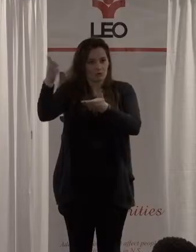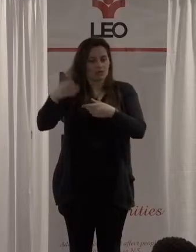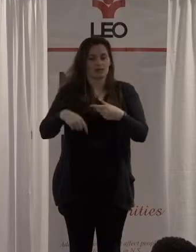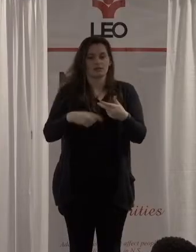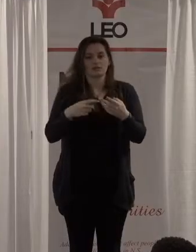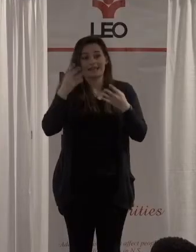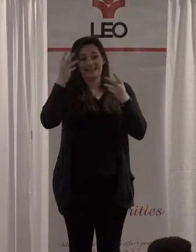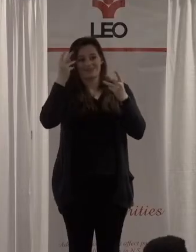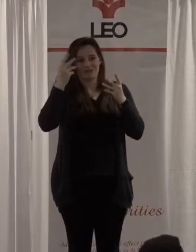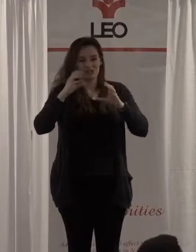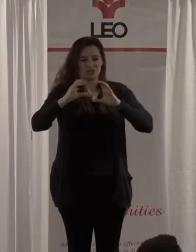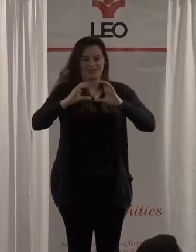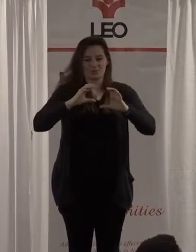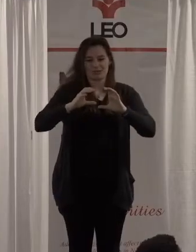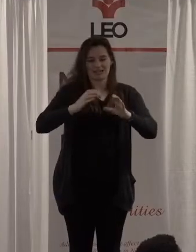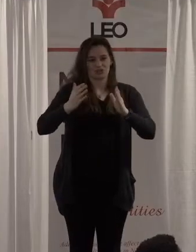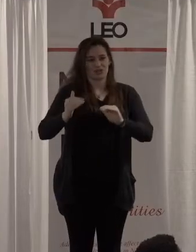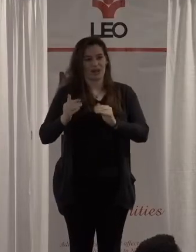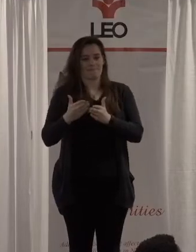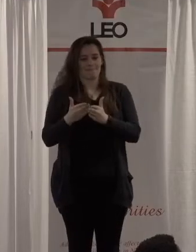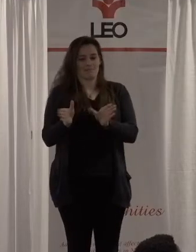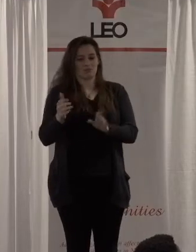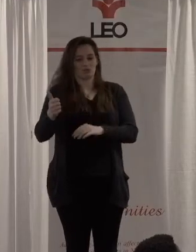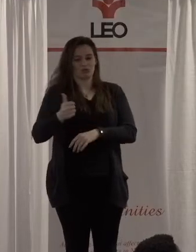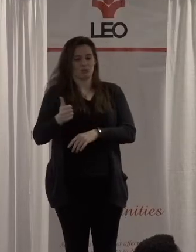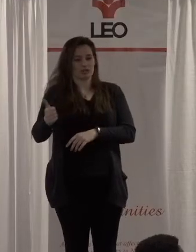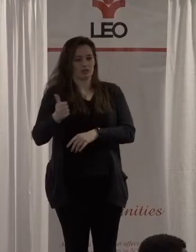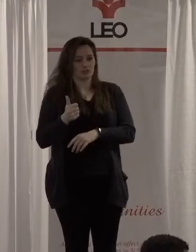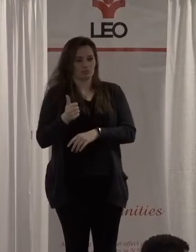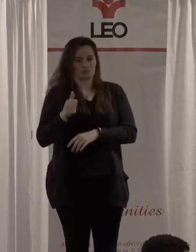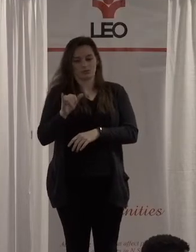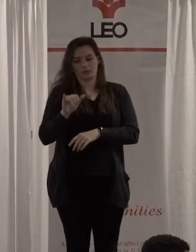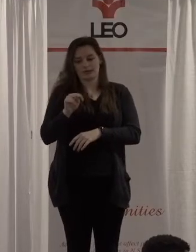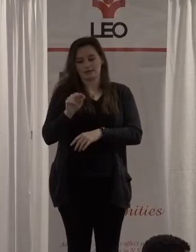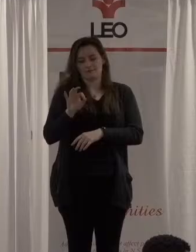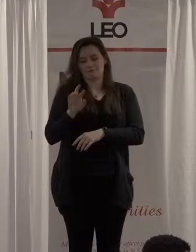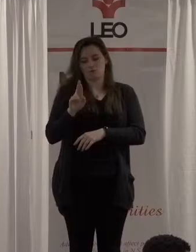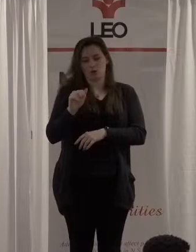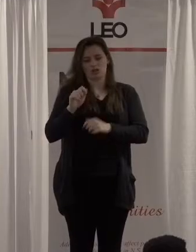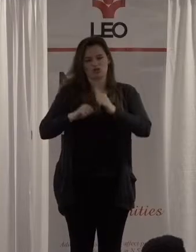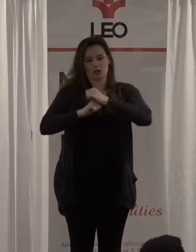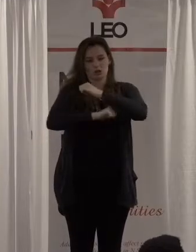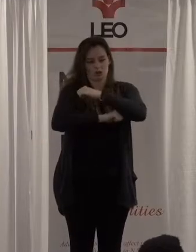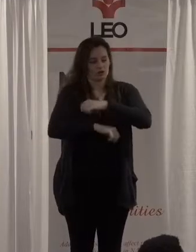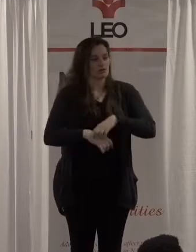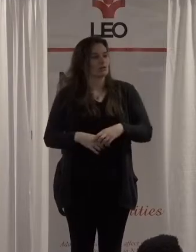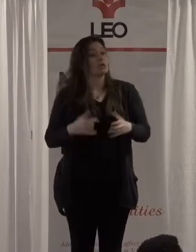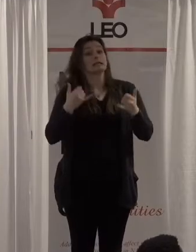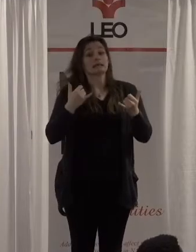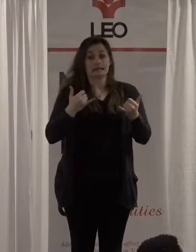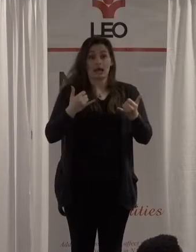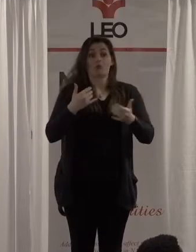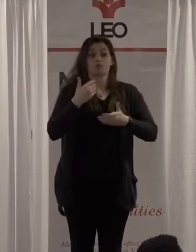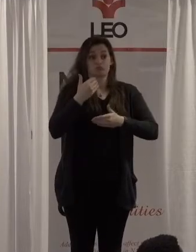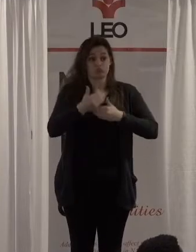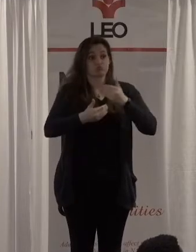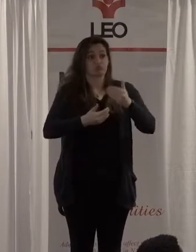AND PUBLIC TRANSPORTATION AND INFRASTRUCTURE. AND WHILE PROGRESS IS BEING MADE, WE ABSOLUTELY UNDERSTAND AND WE DO KNOW